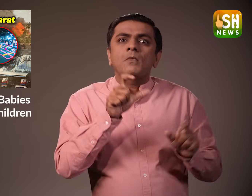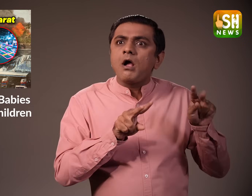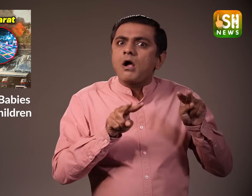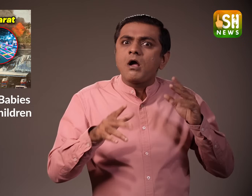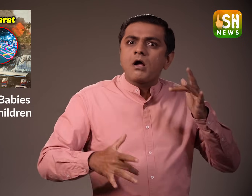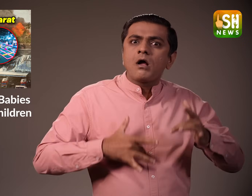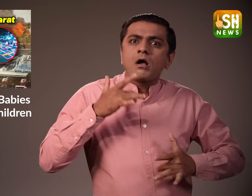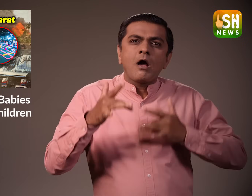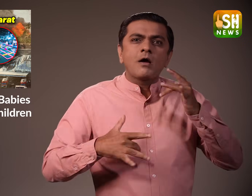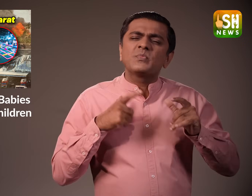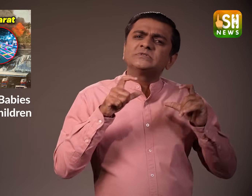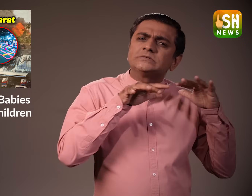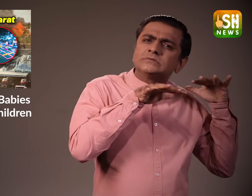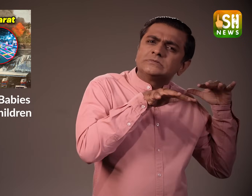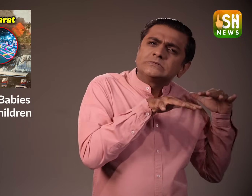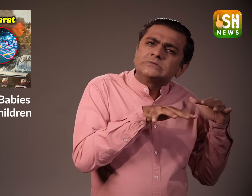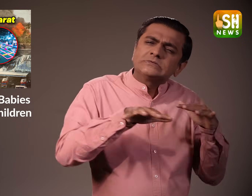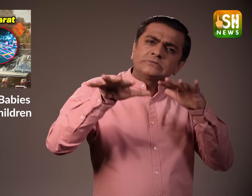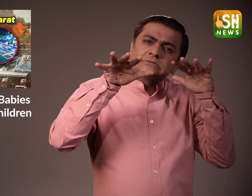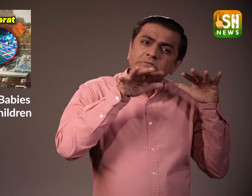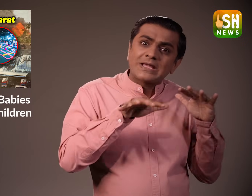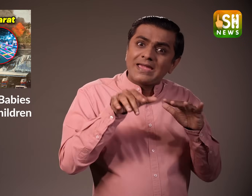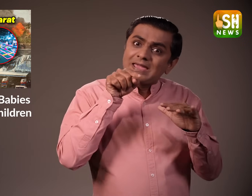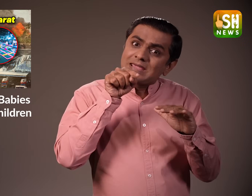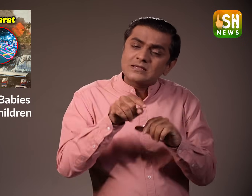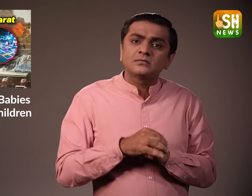People were excited and rushed to the game zone.